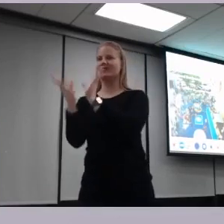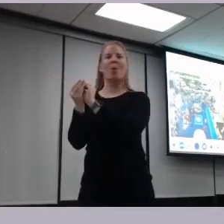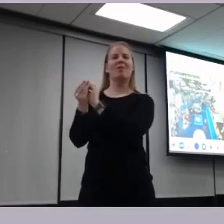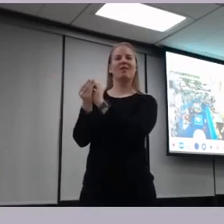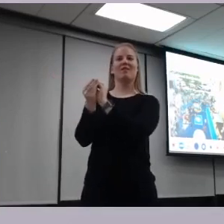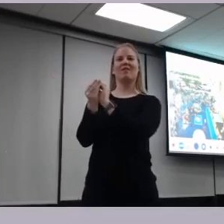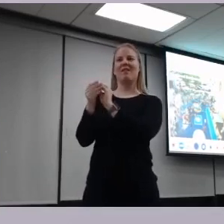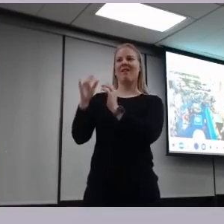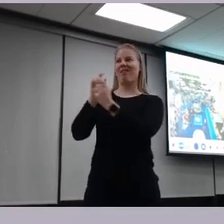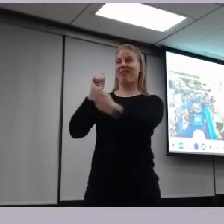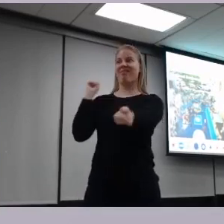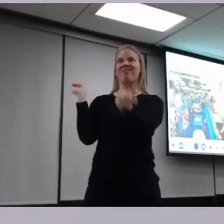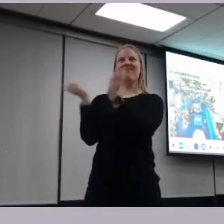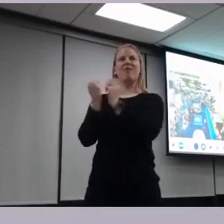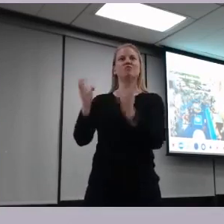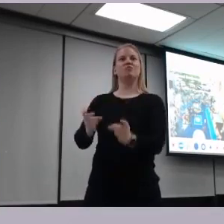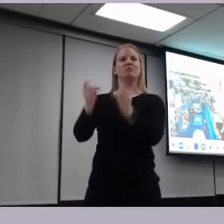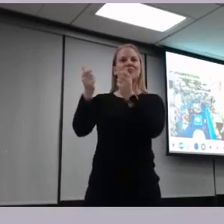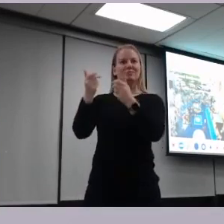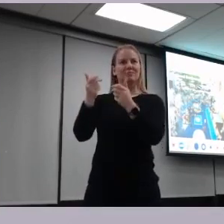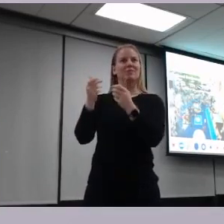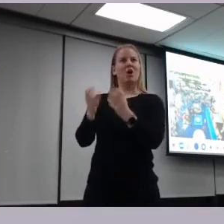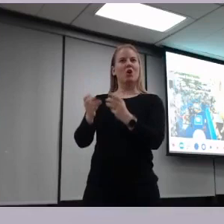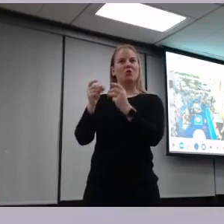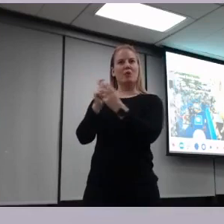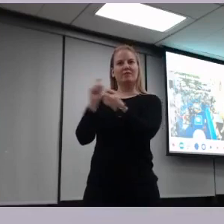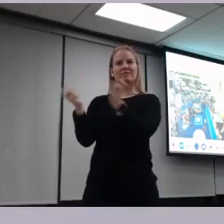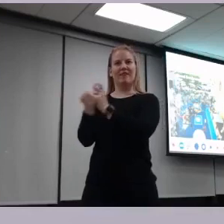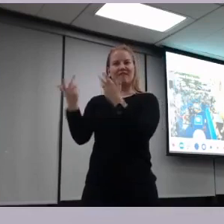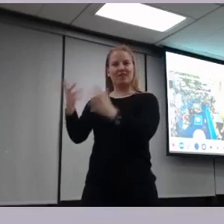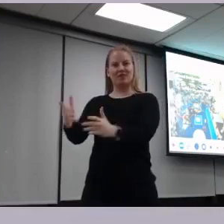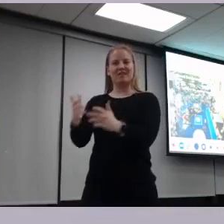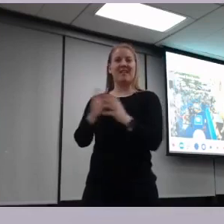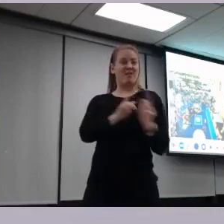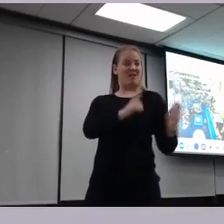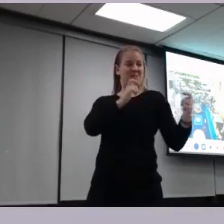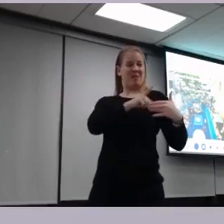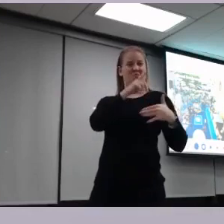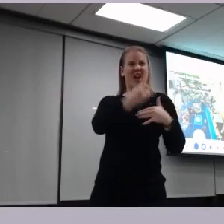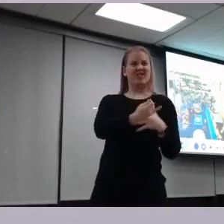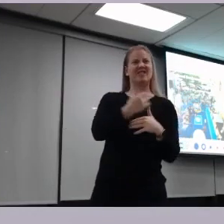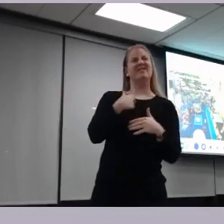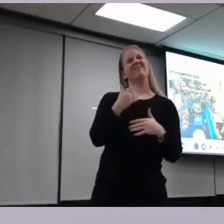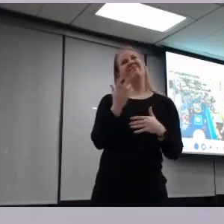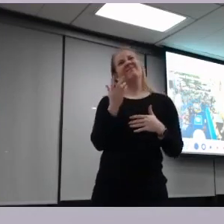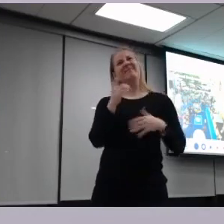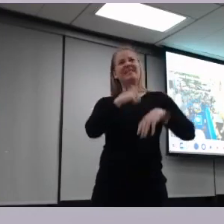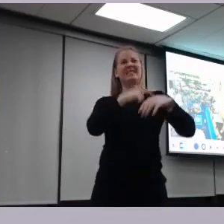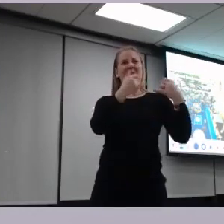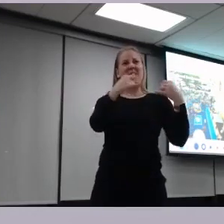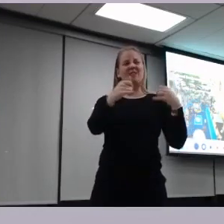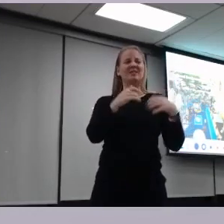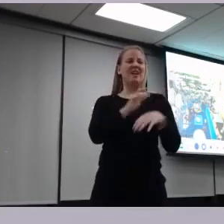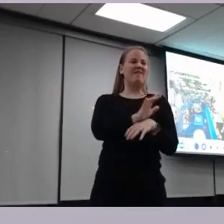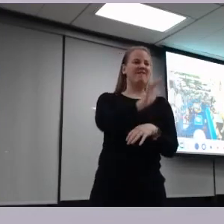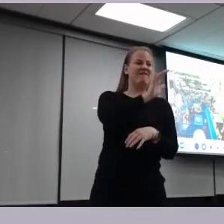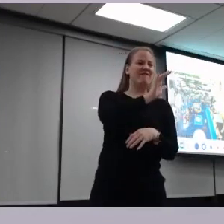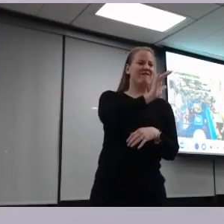The big capital projects have a 5 to 10 year timeline to materialize, and these projects